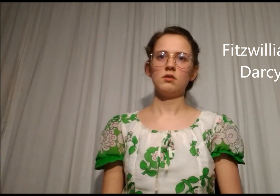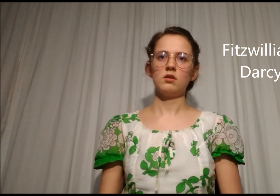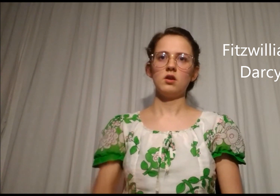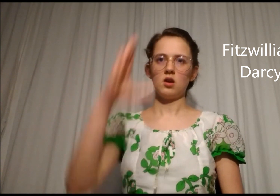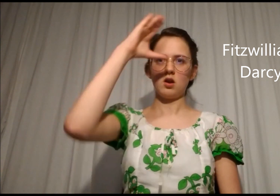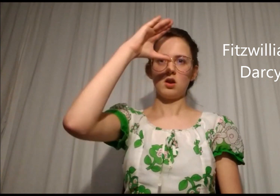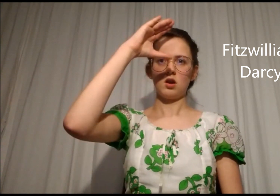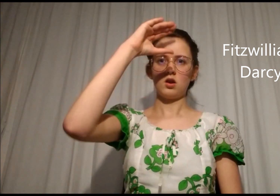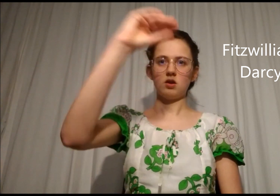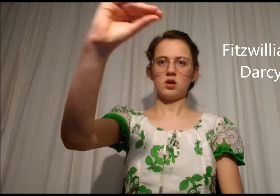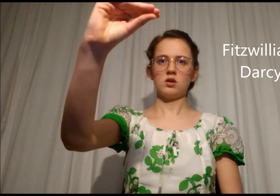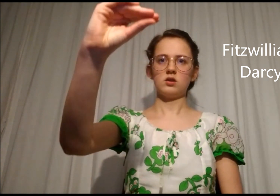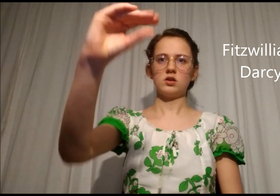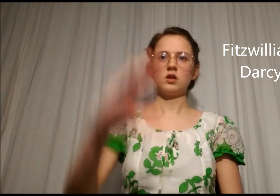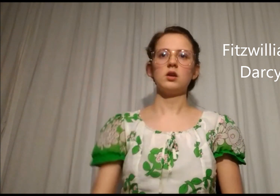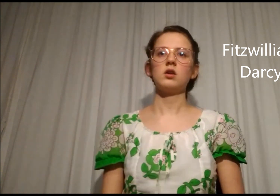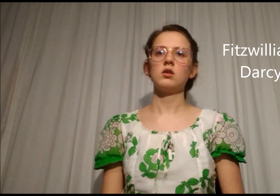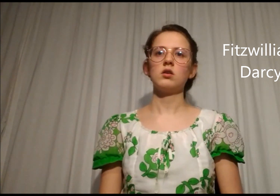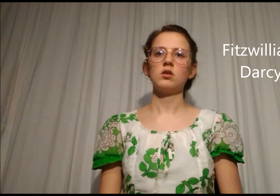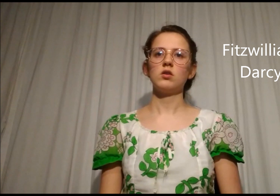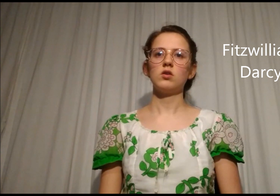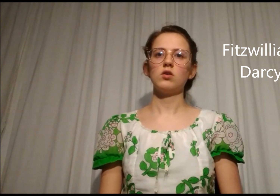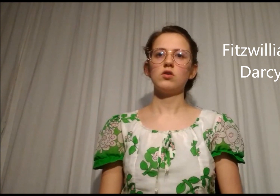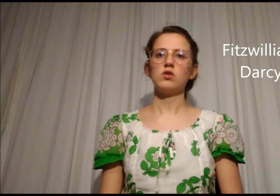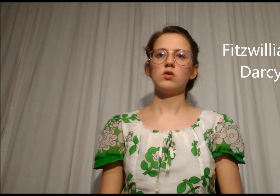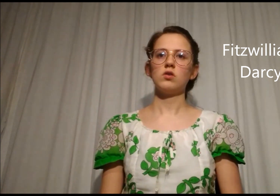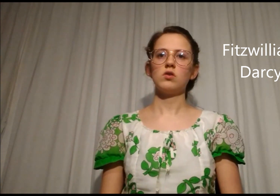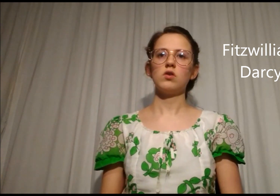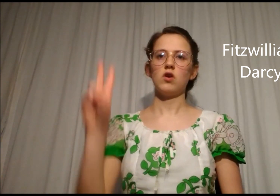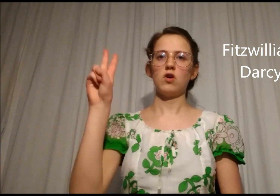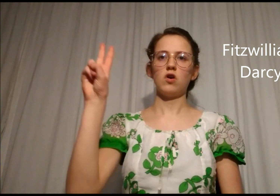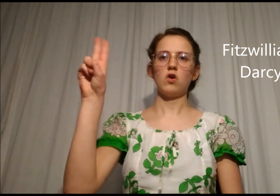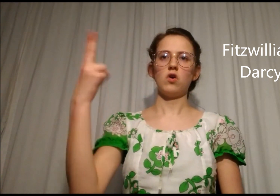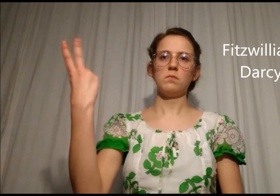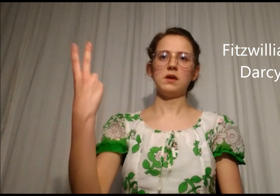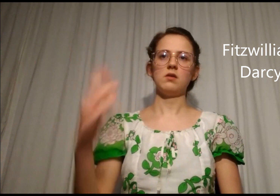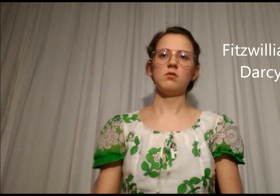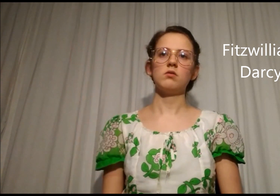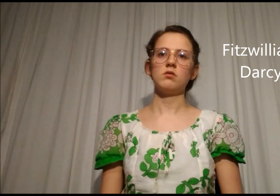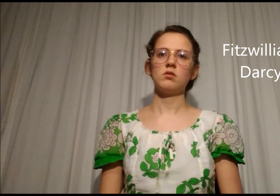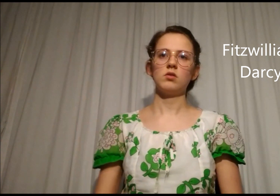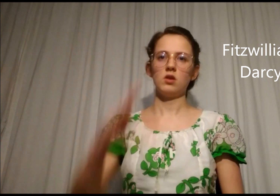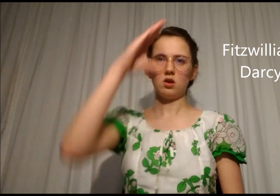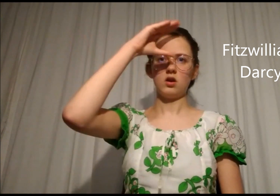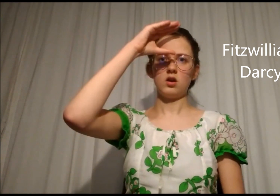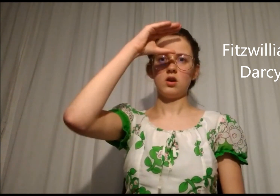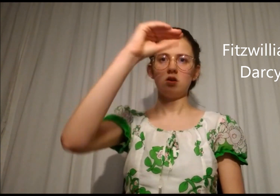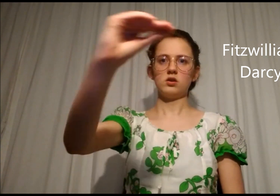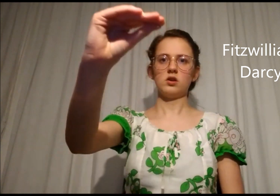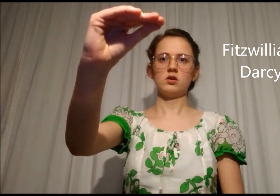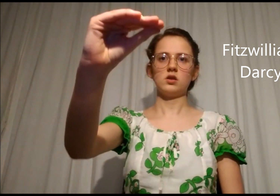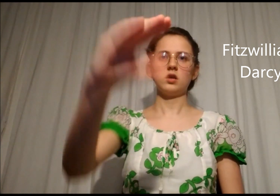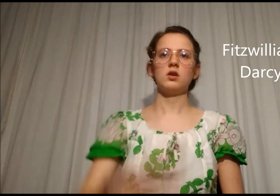Darcy, again, Darcy